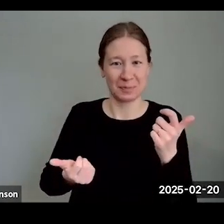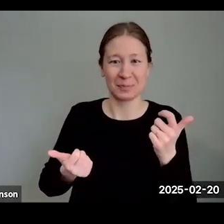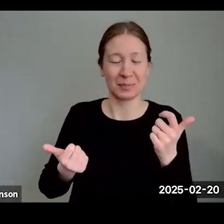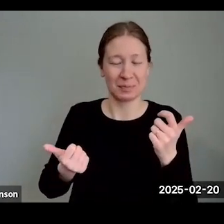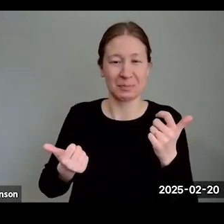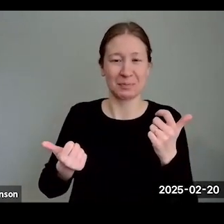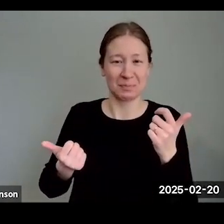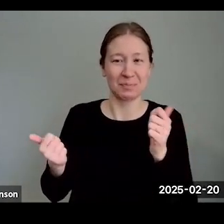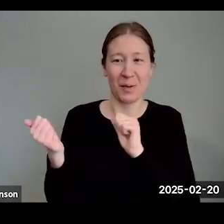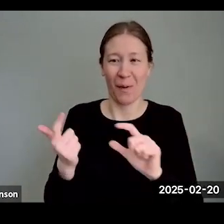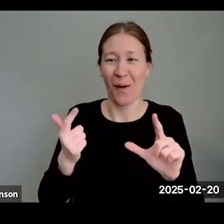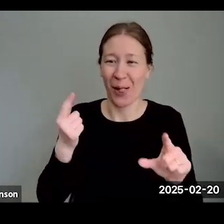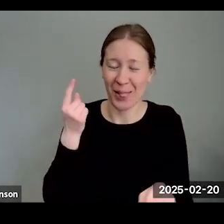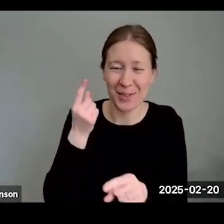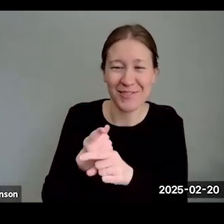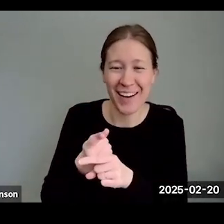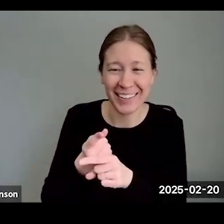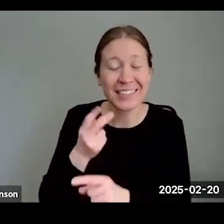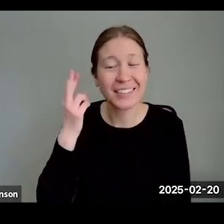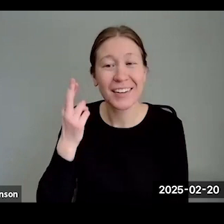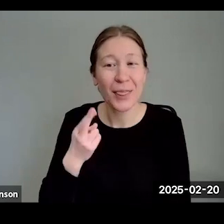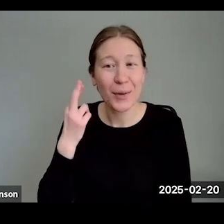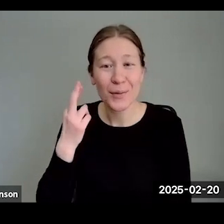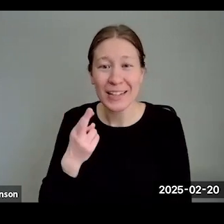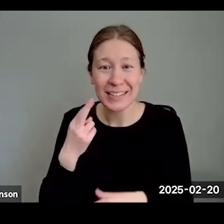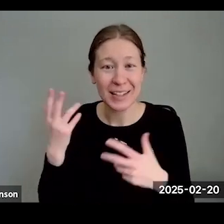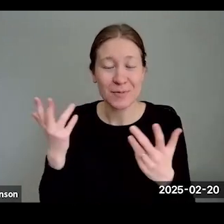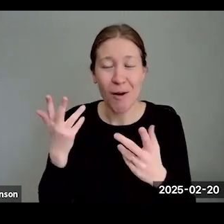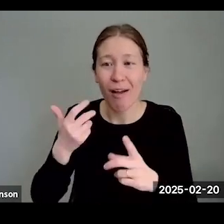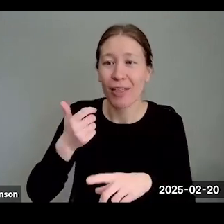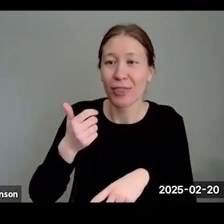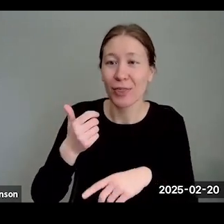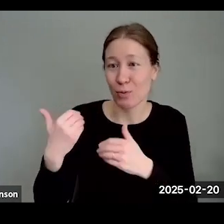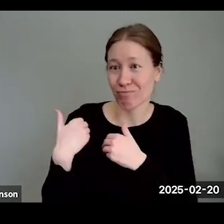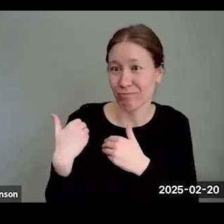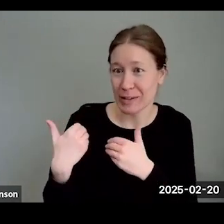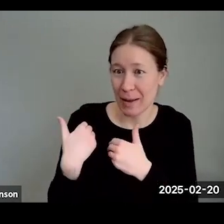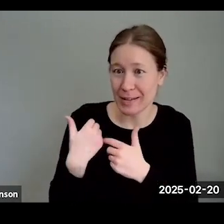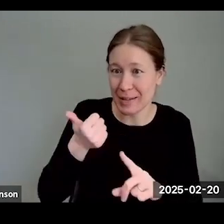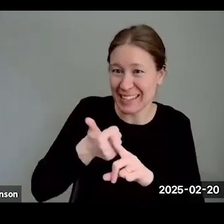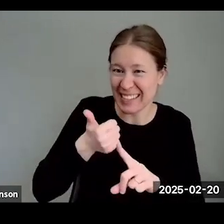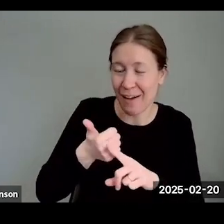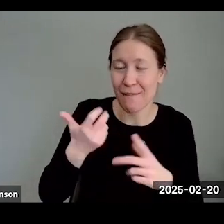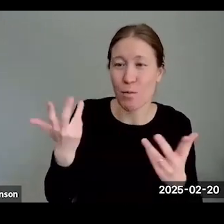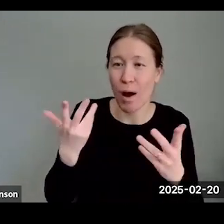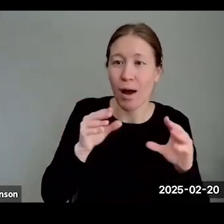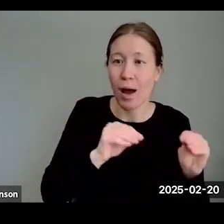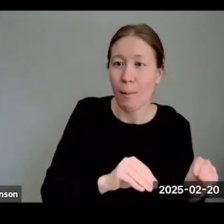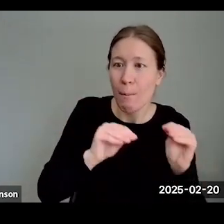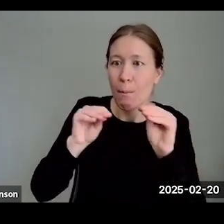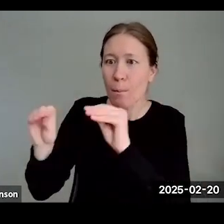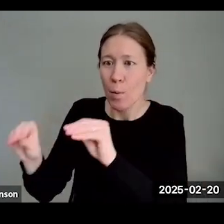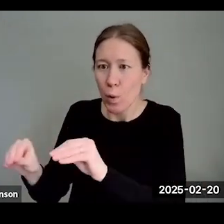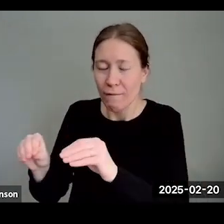So, the rationale here, is that the task itself, is to move the product from point A to point B,